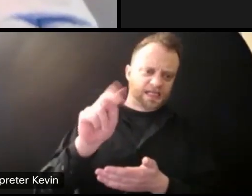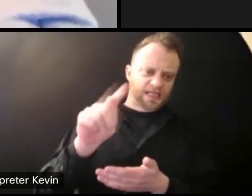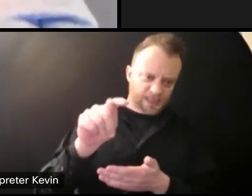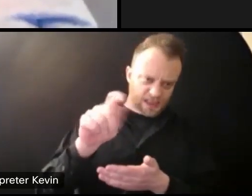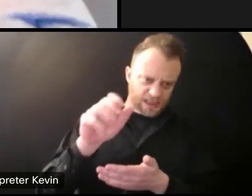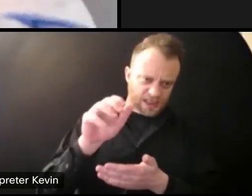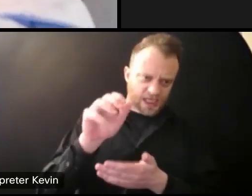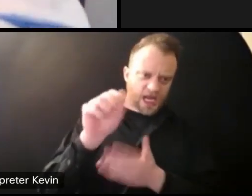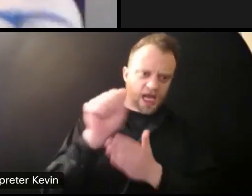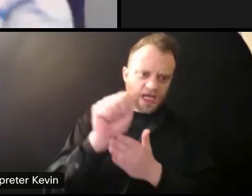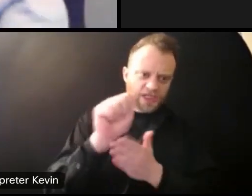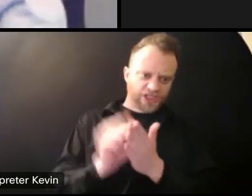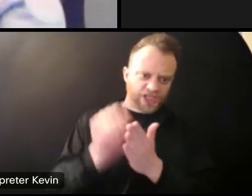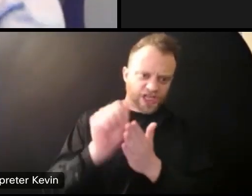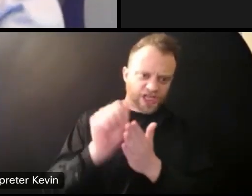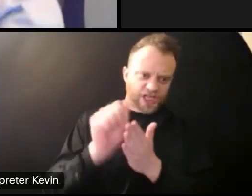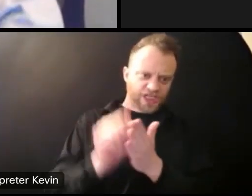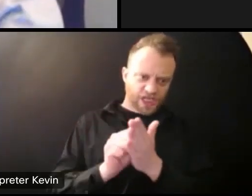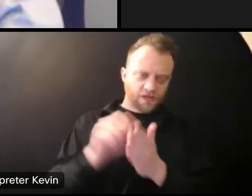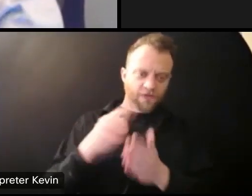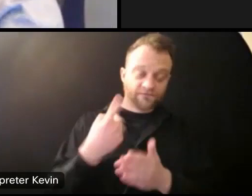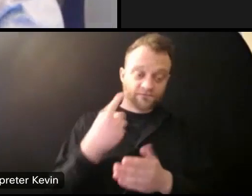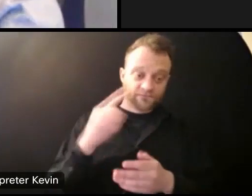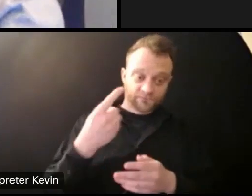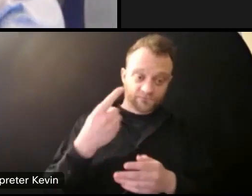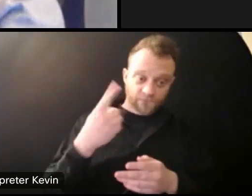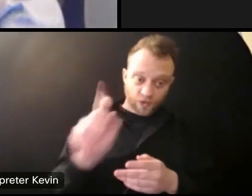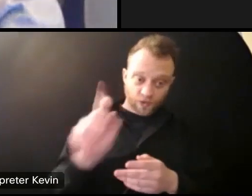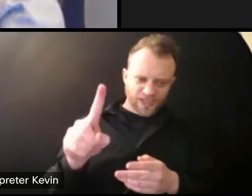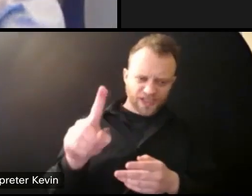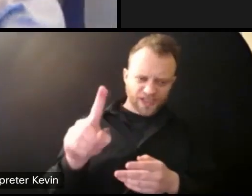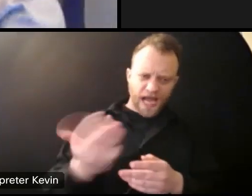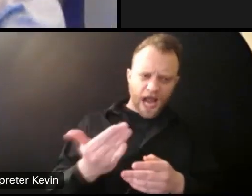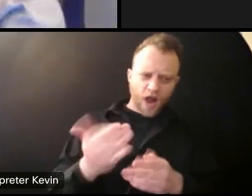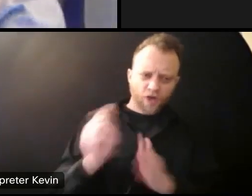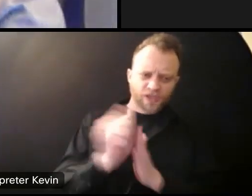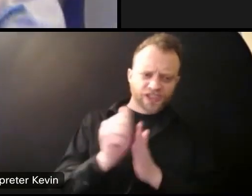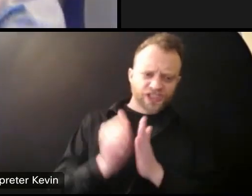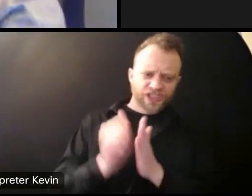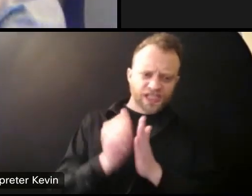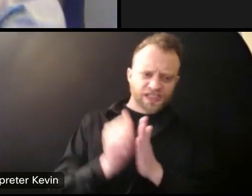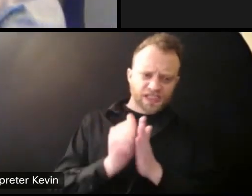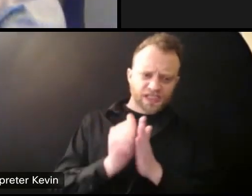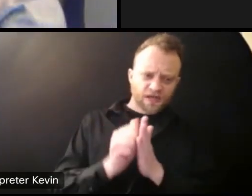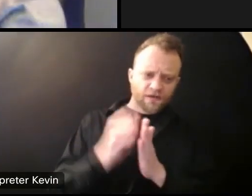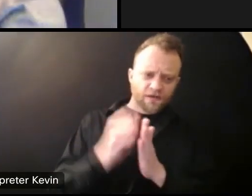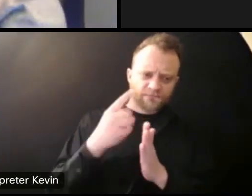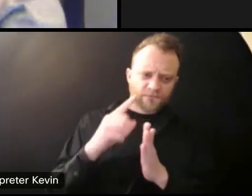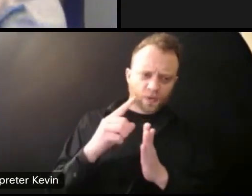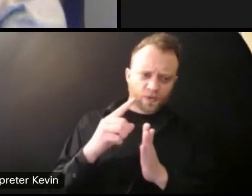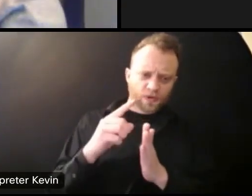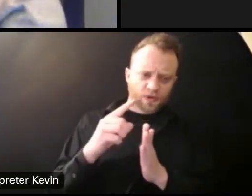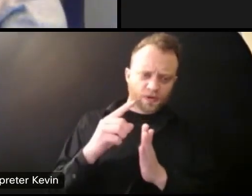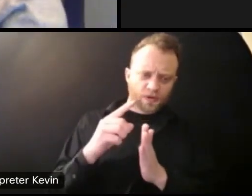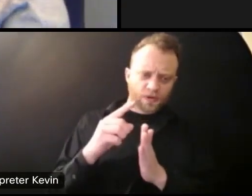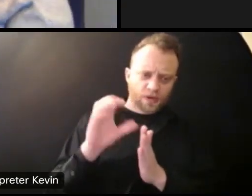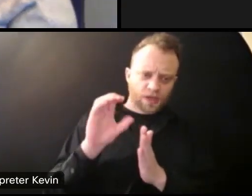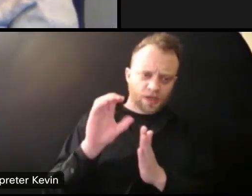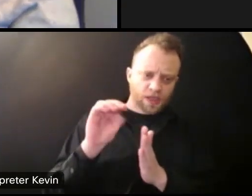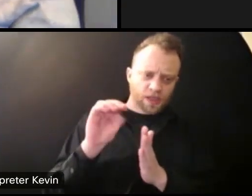is about this, the does the consent agenda ... can you discuss just for introductory purposes